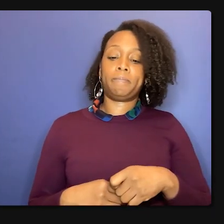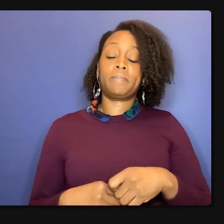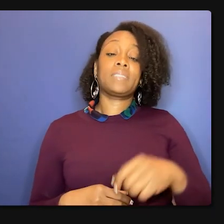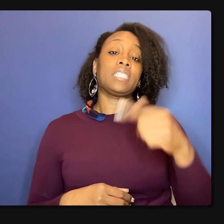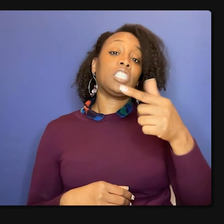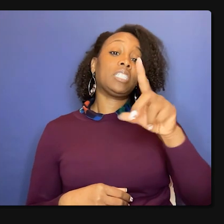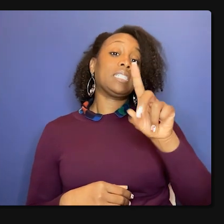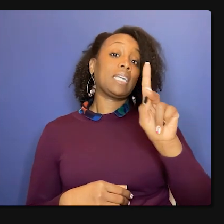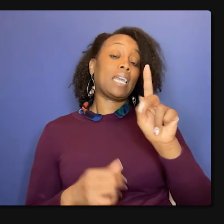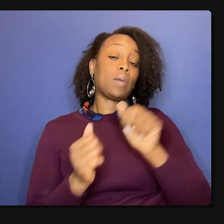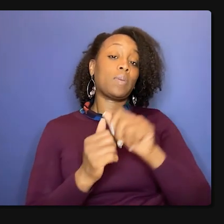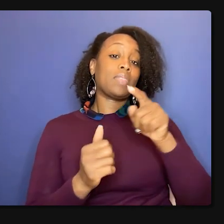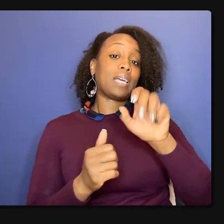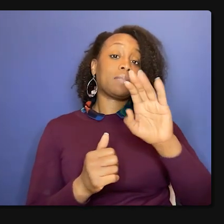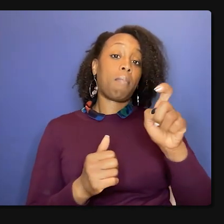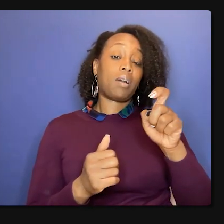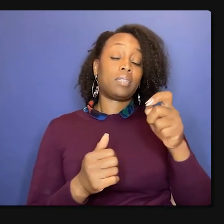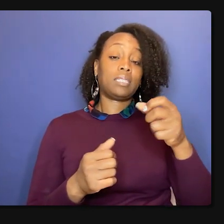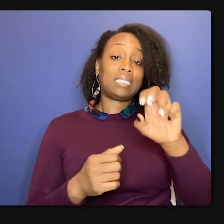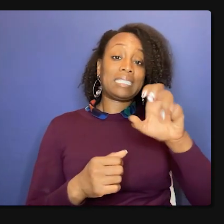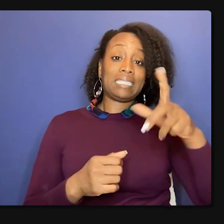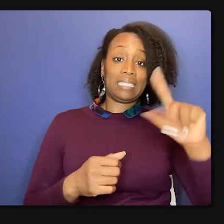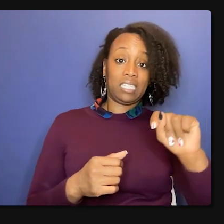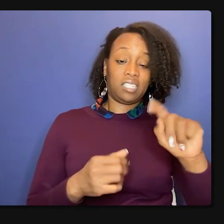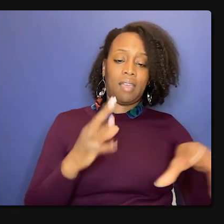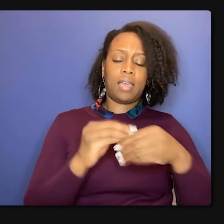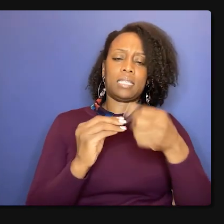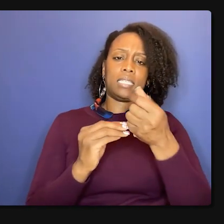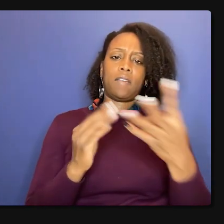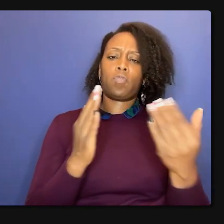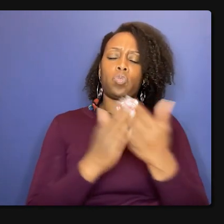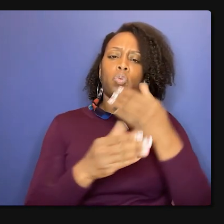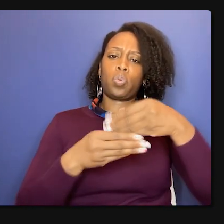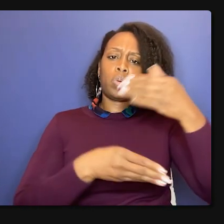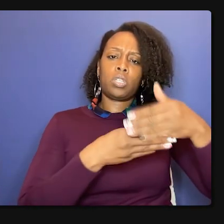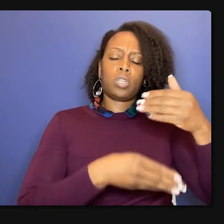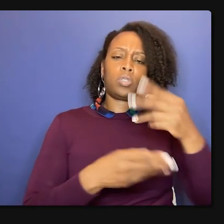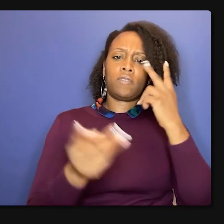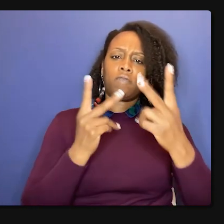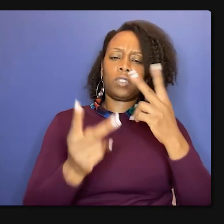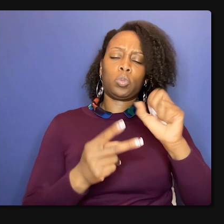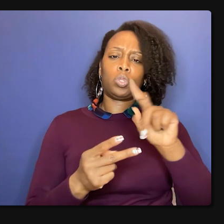[Steven] The GDK with Xbox extensions add several new windows to the Visual Studio IDE